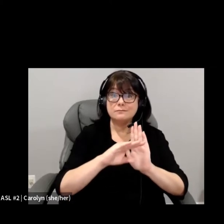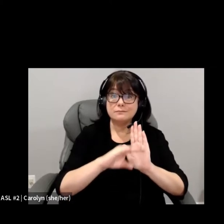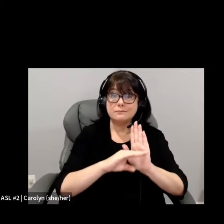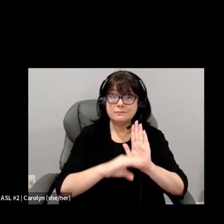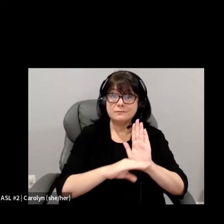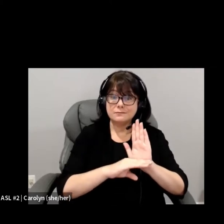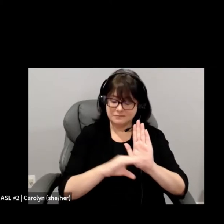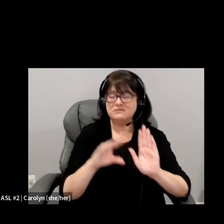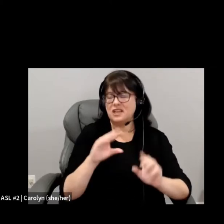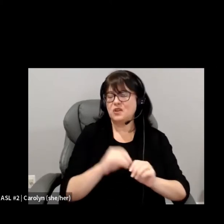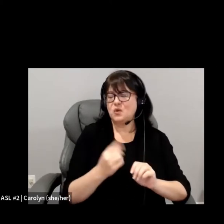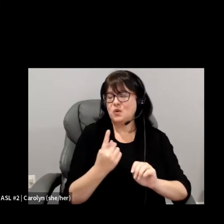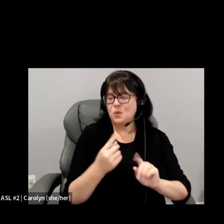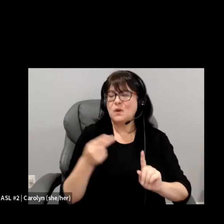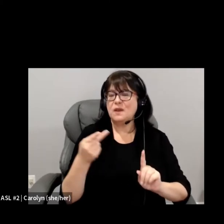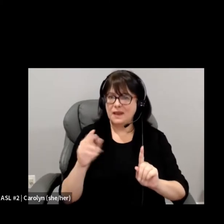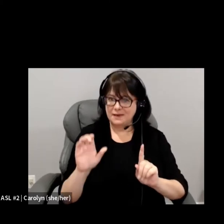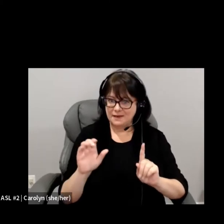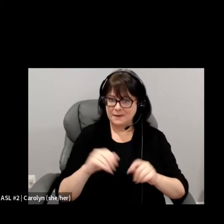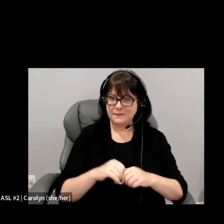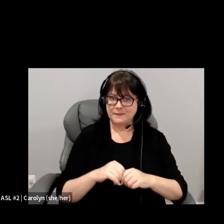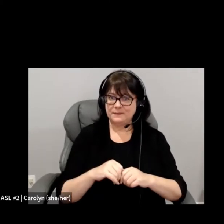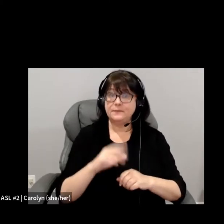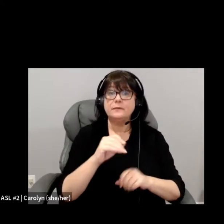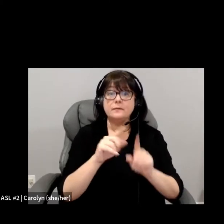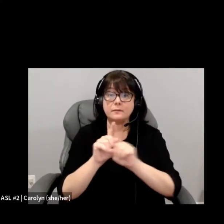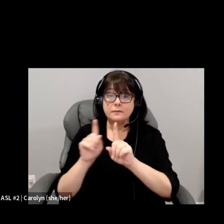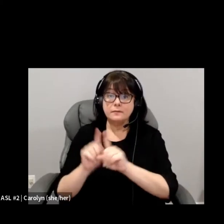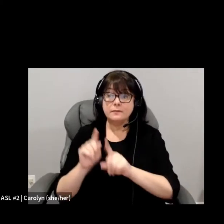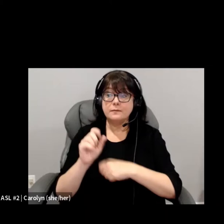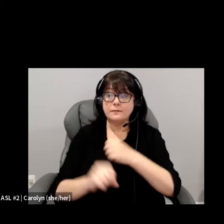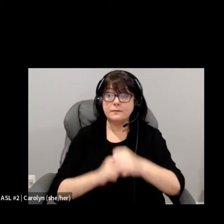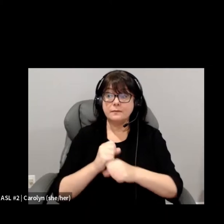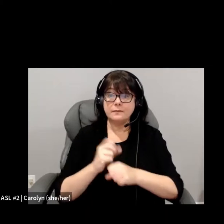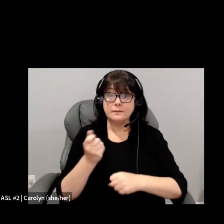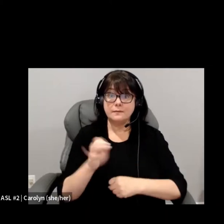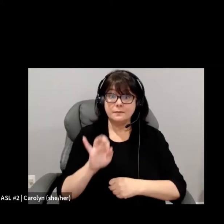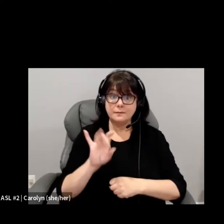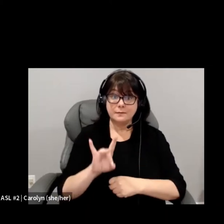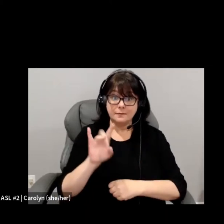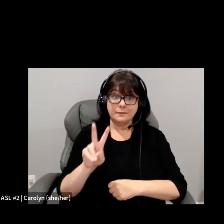ALSO IN 19282, CANADA WAS THE FIRST COUNTRY TO ENSHRINE EQUALITY RIGHTS FOR PEOPLE WITH